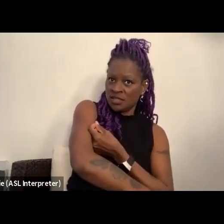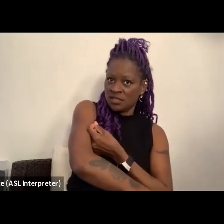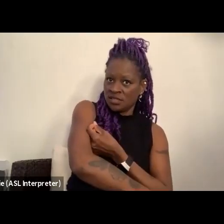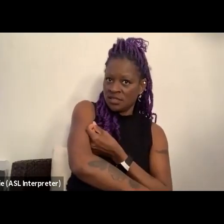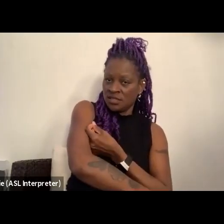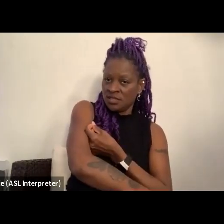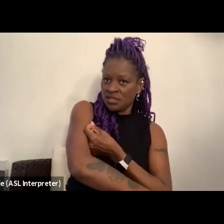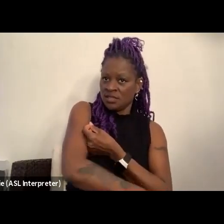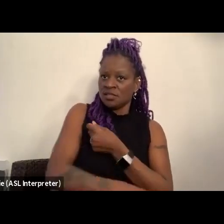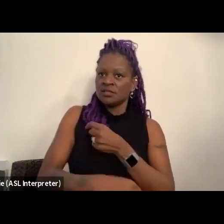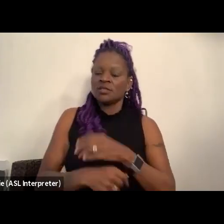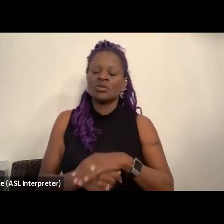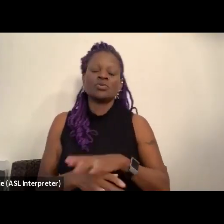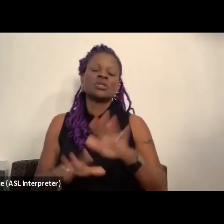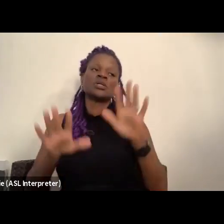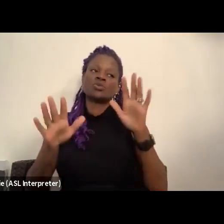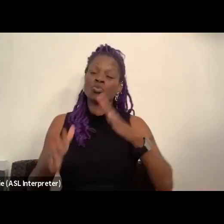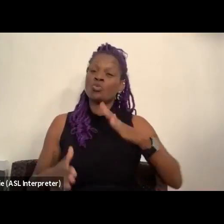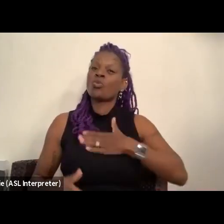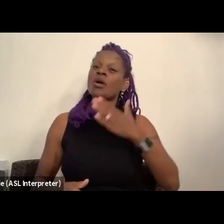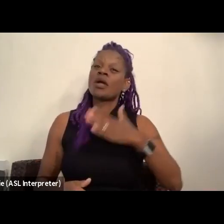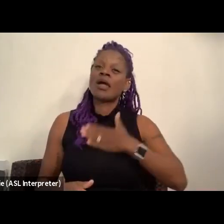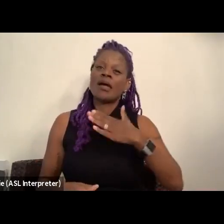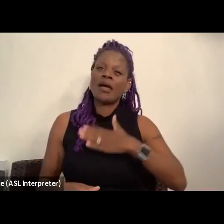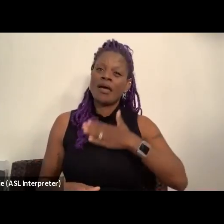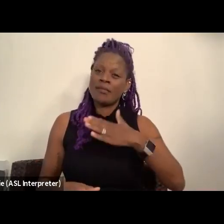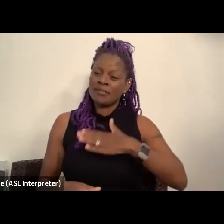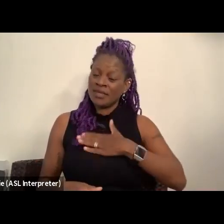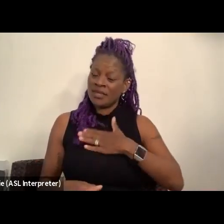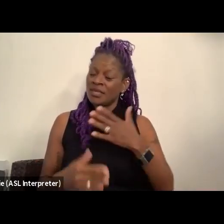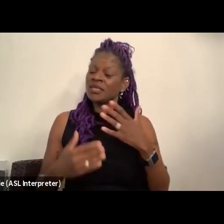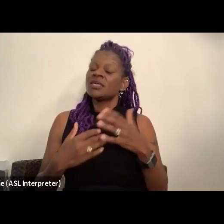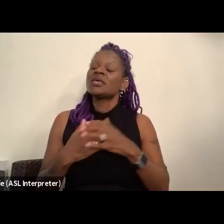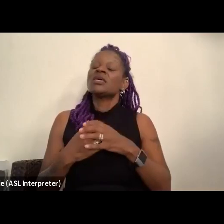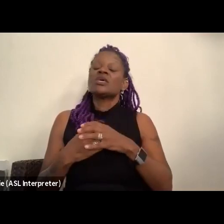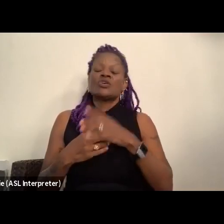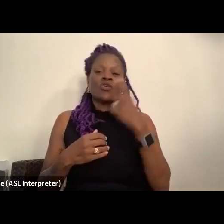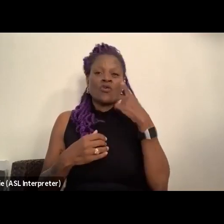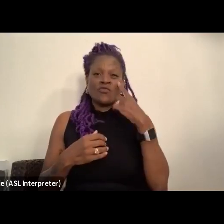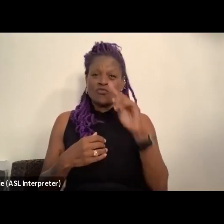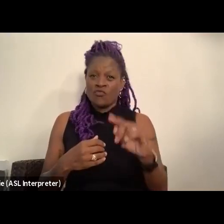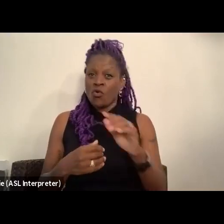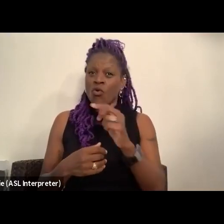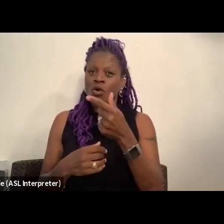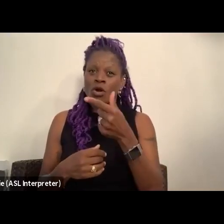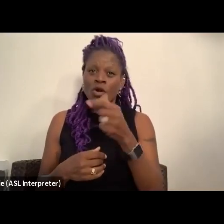We are grateful to Secretary Richardson and Supervisor Gore for their advocacy efforts to be able to